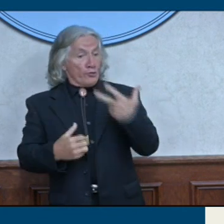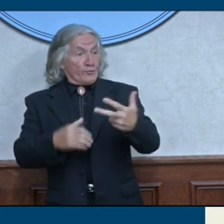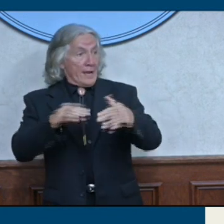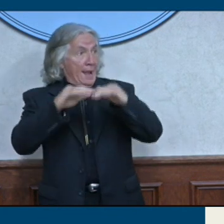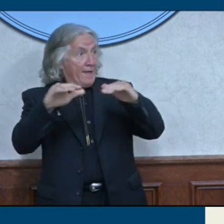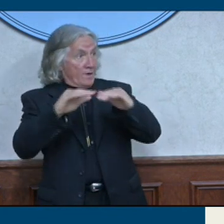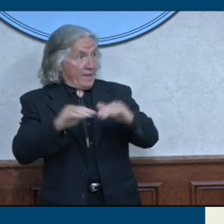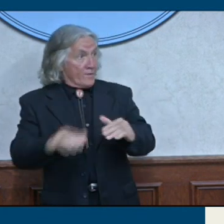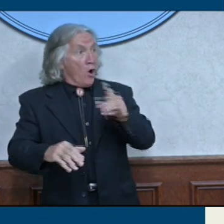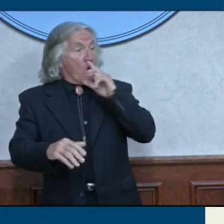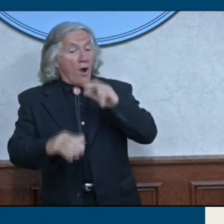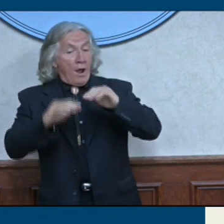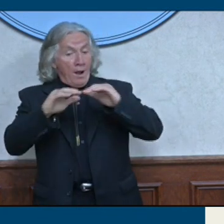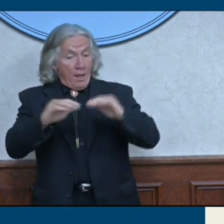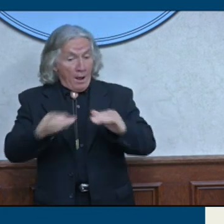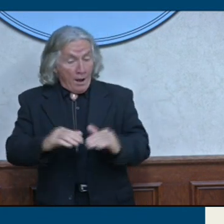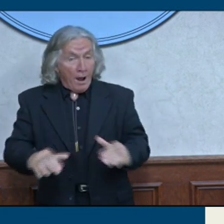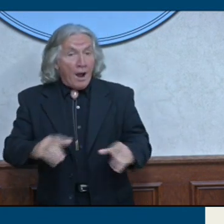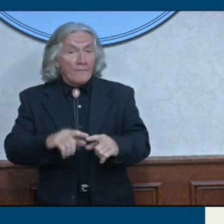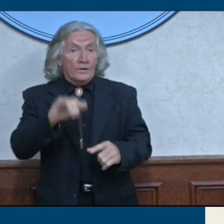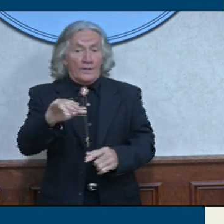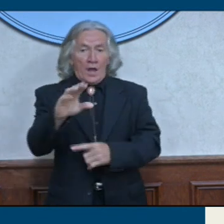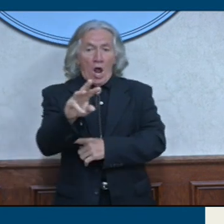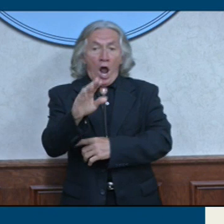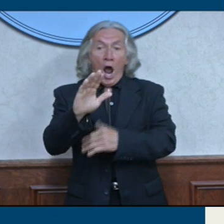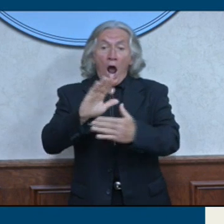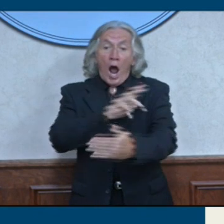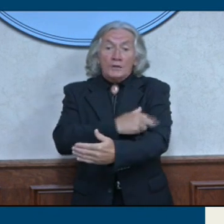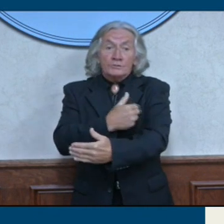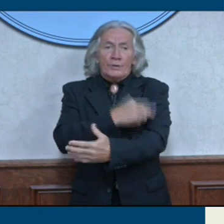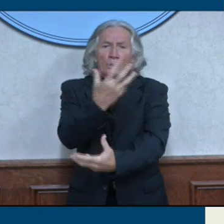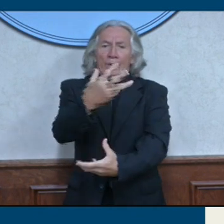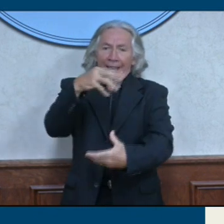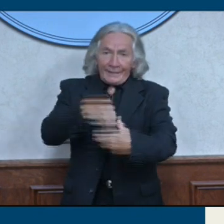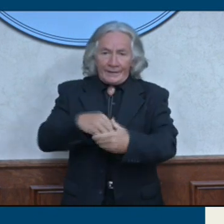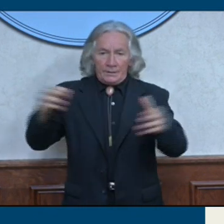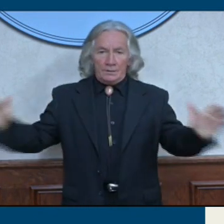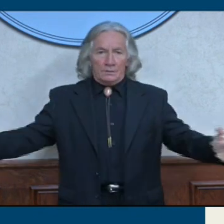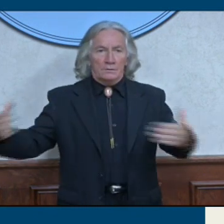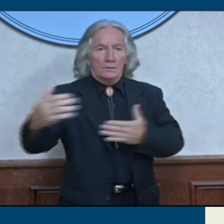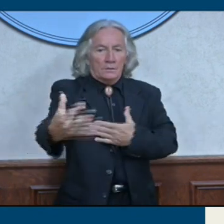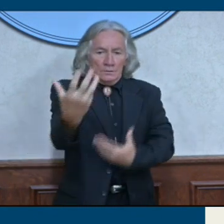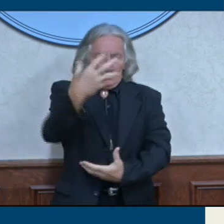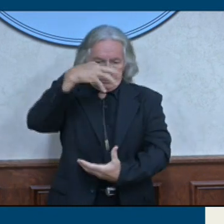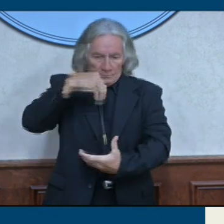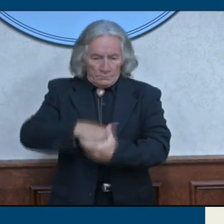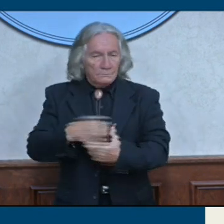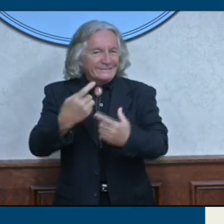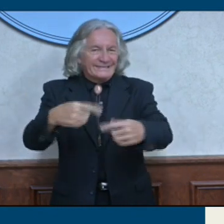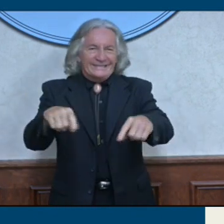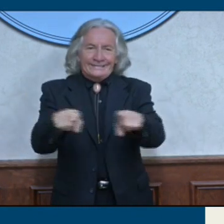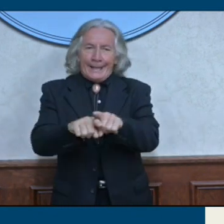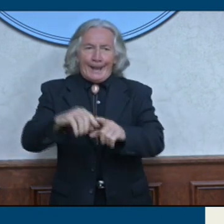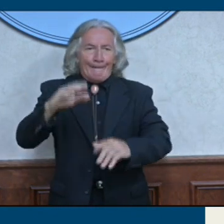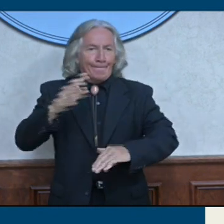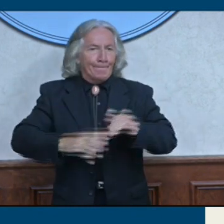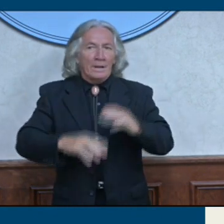INTENSIVE CARE PATIENT CAN BE HANDLED IN A RECOVERY ROOM TYPE SETTING. ALL 3 OF THOSE LEVELS ARE LEVELS WITHIN THE